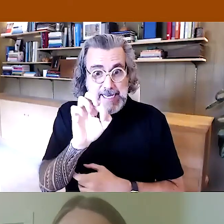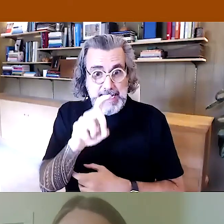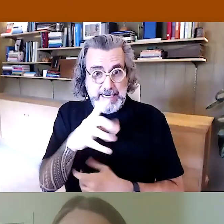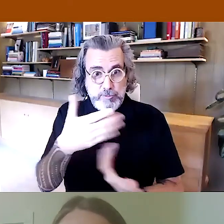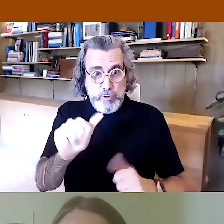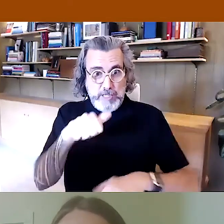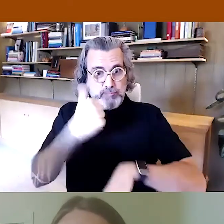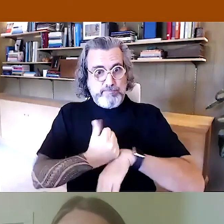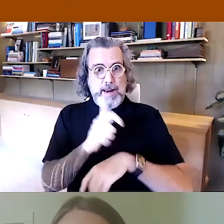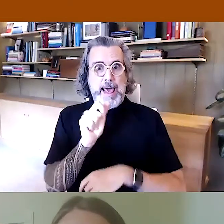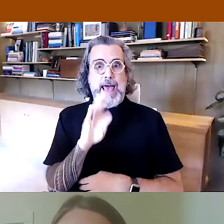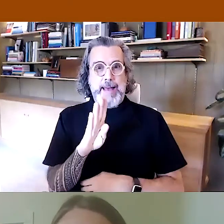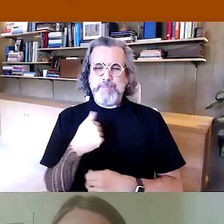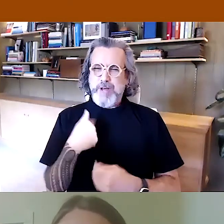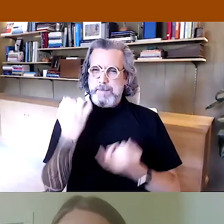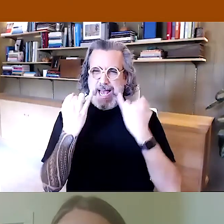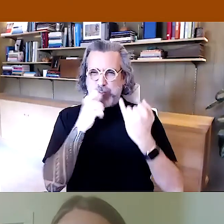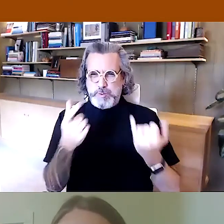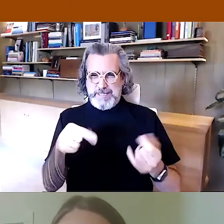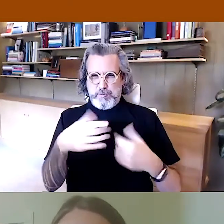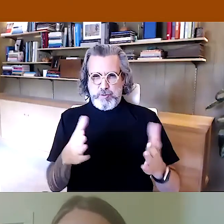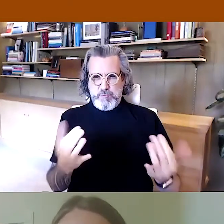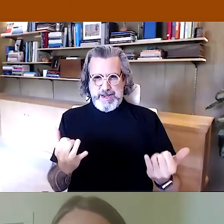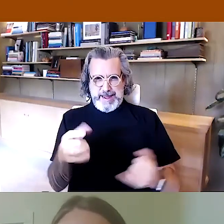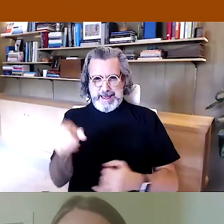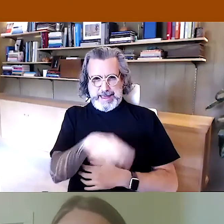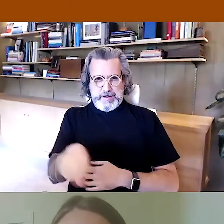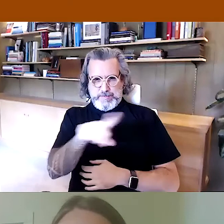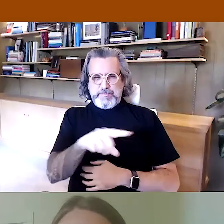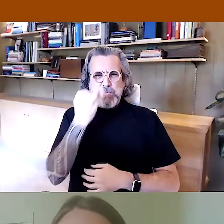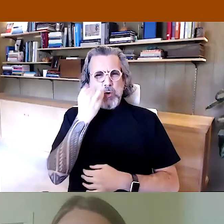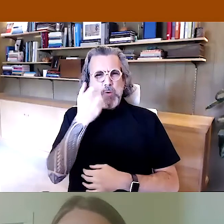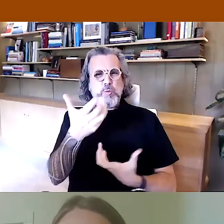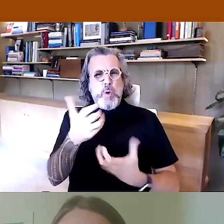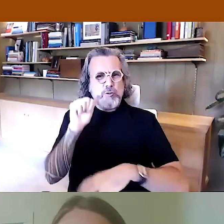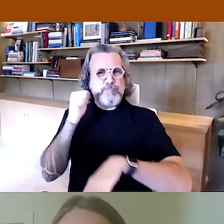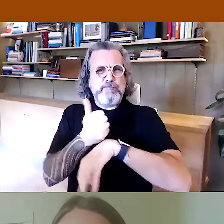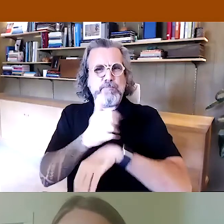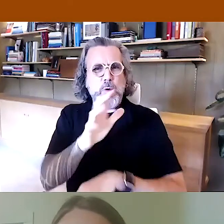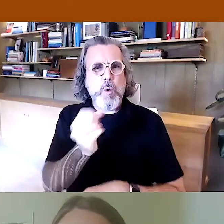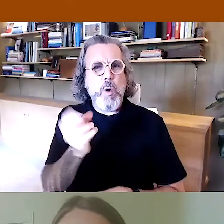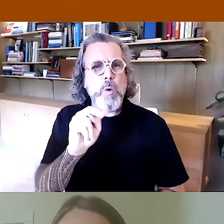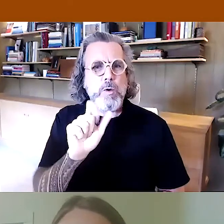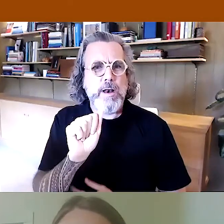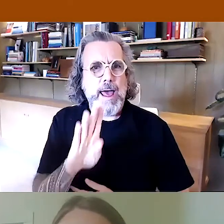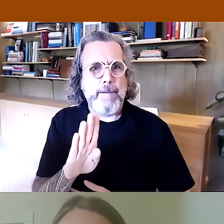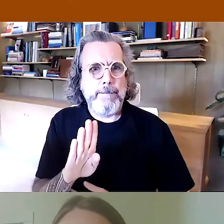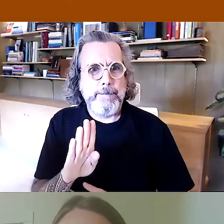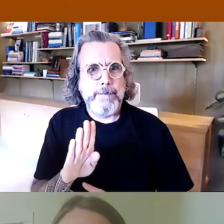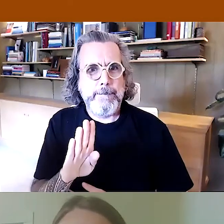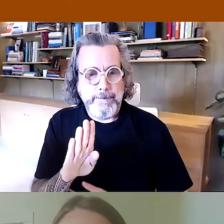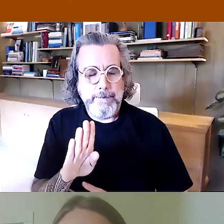but if it is NTID, trying to establish your own lab--